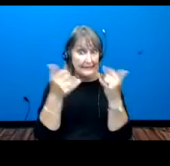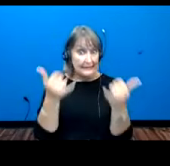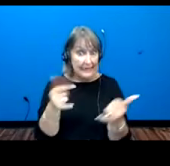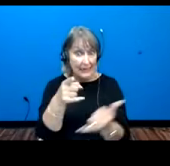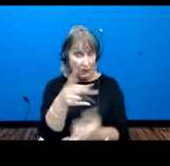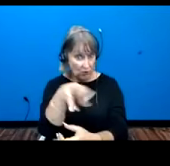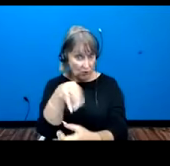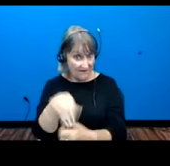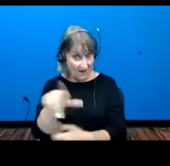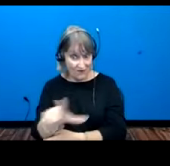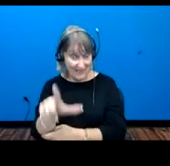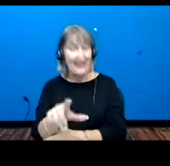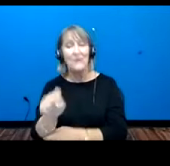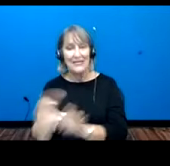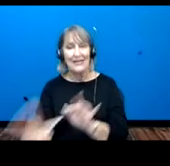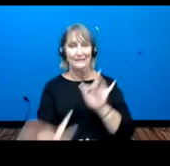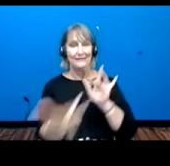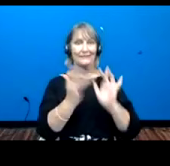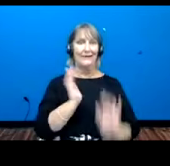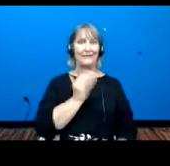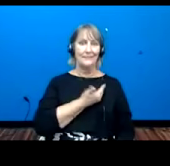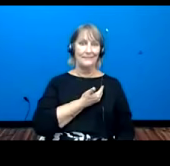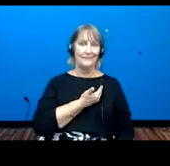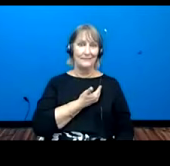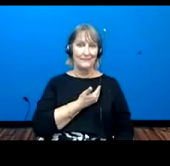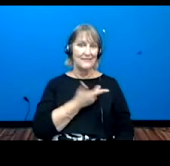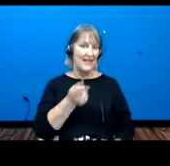please reach out to us and let us know if you are interested.